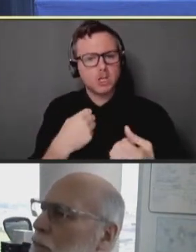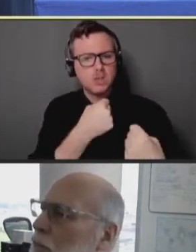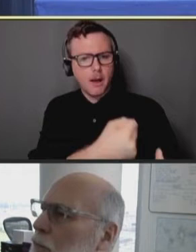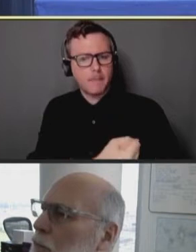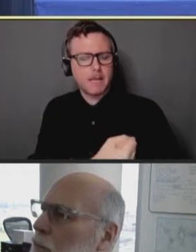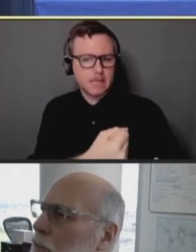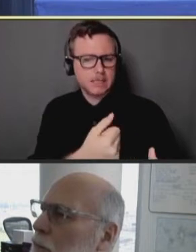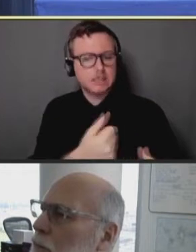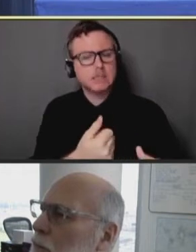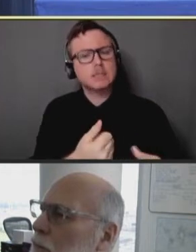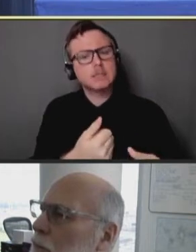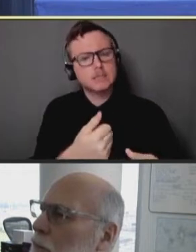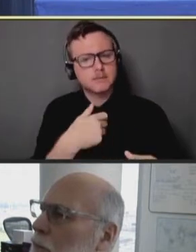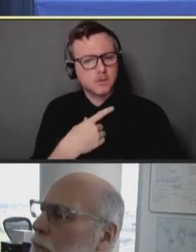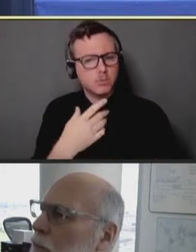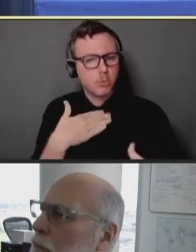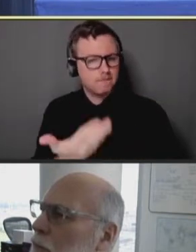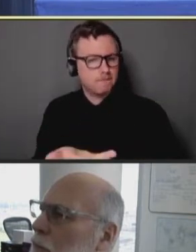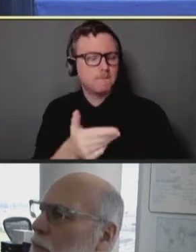And obviously, these are the things we can measure.